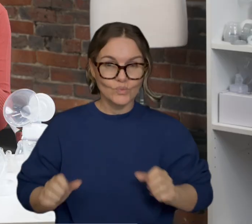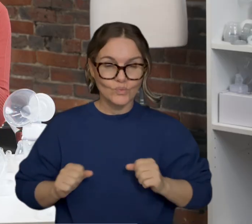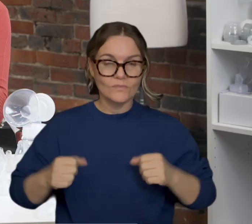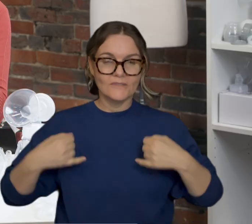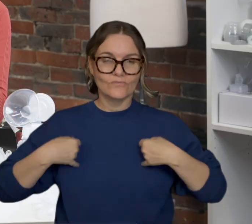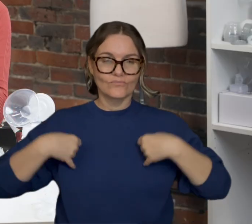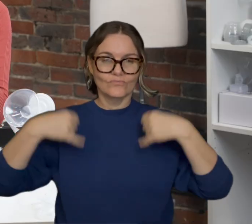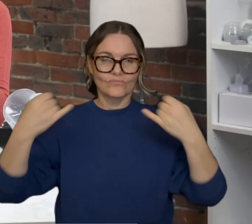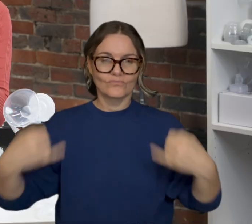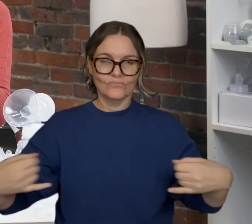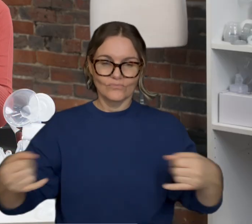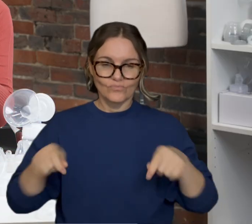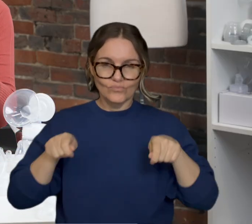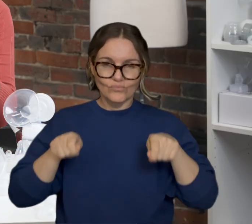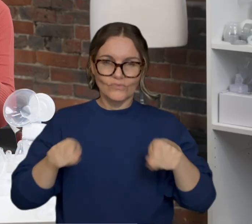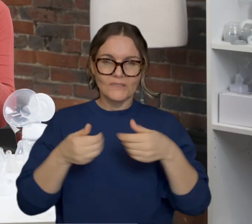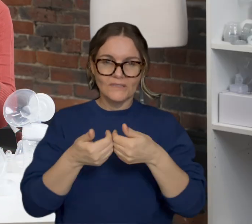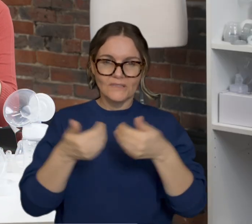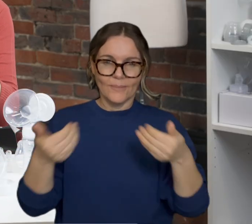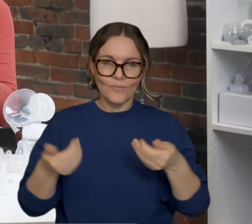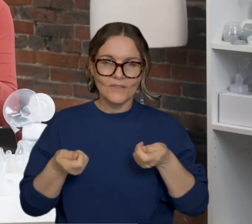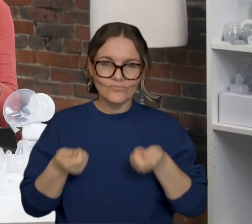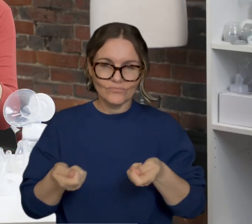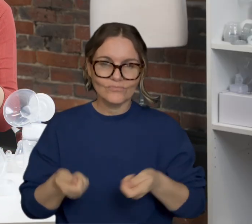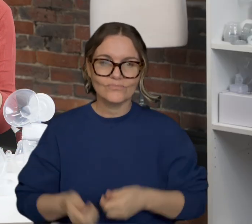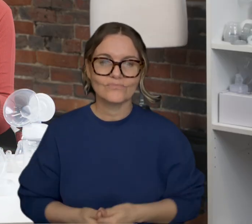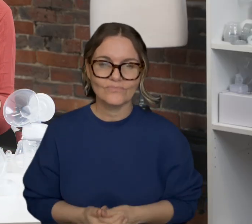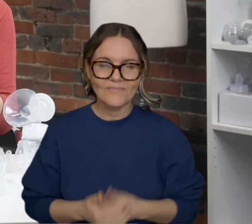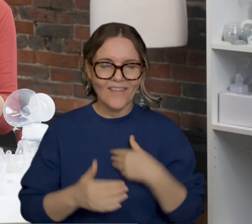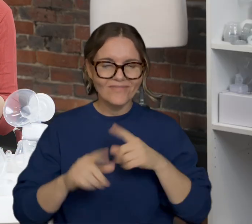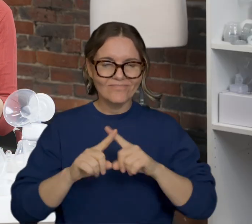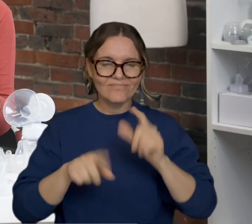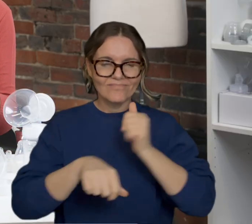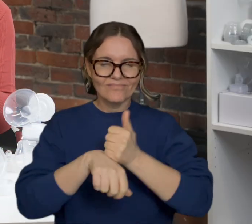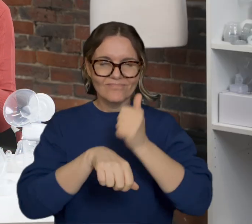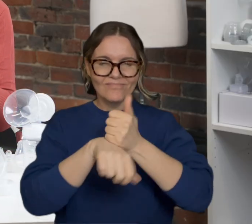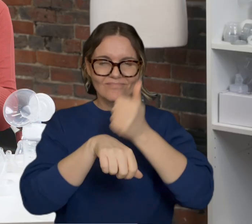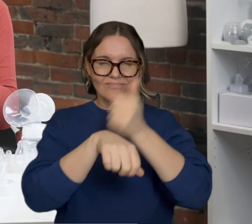and you can pump both sides simultaneously or with different settings with that dual motor